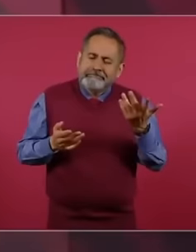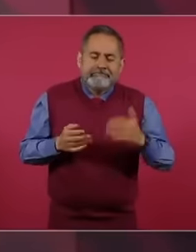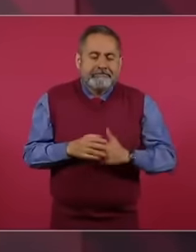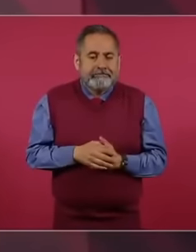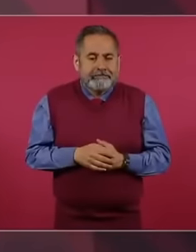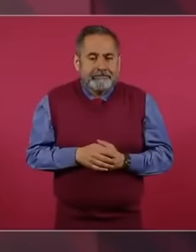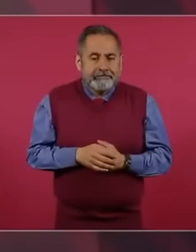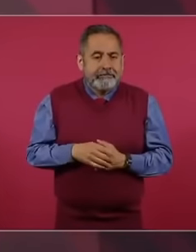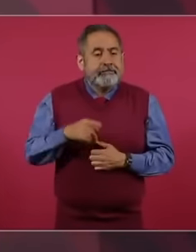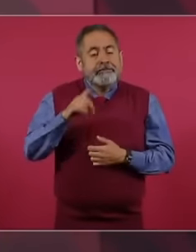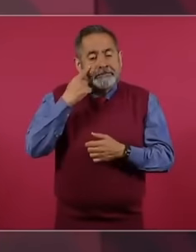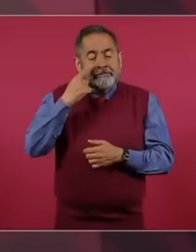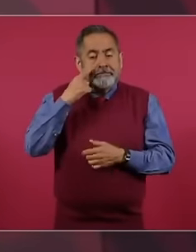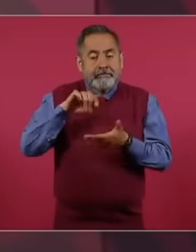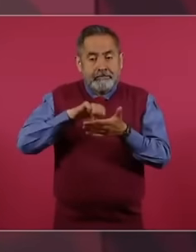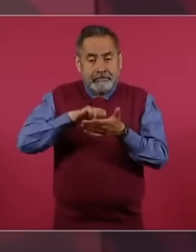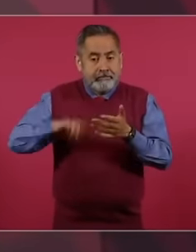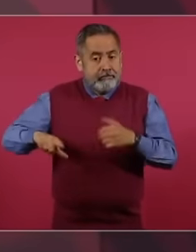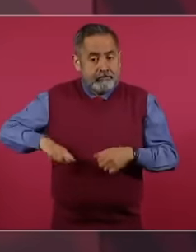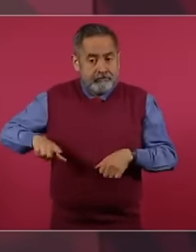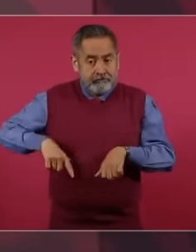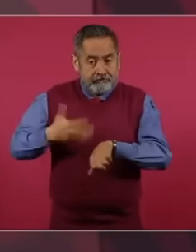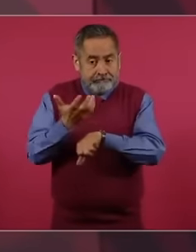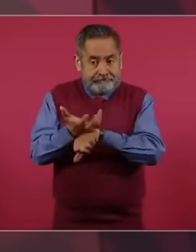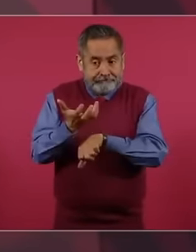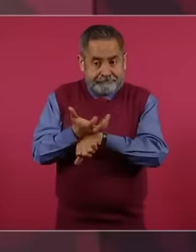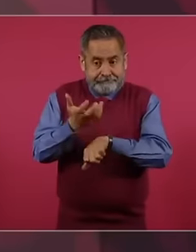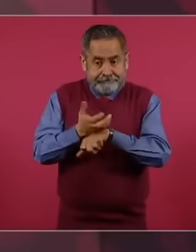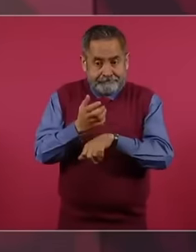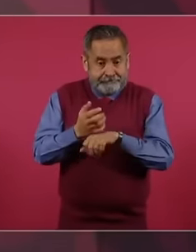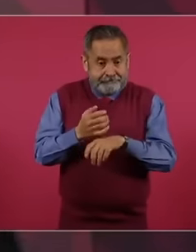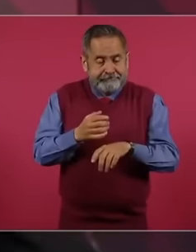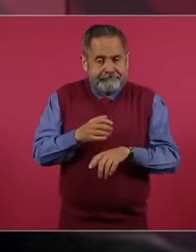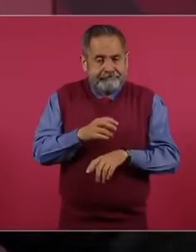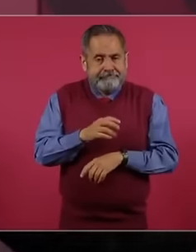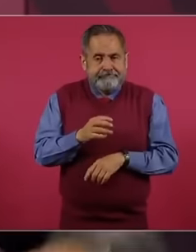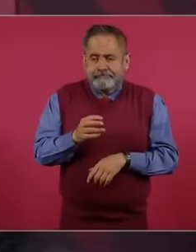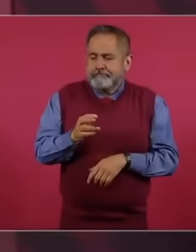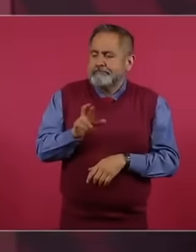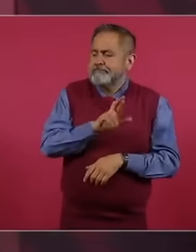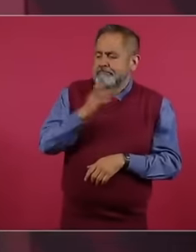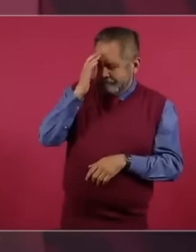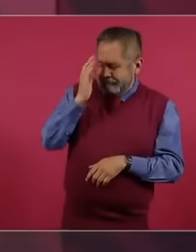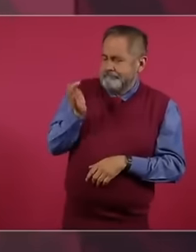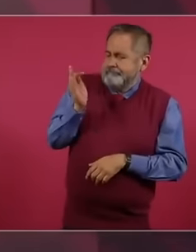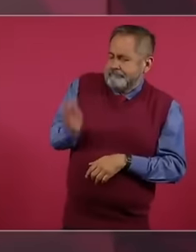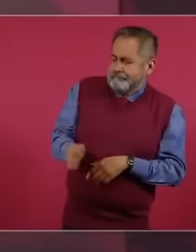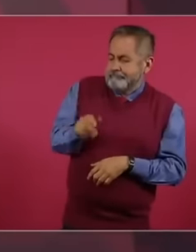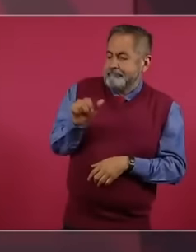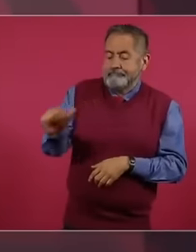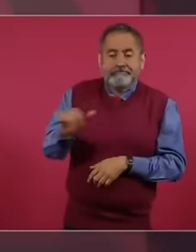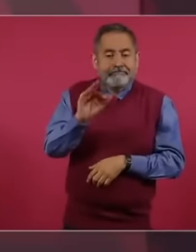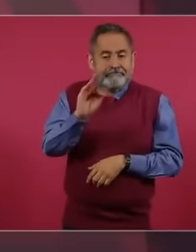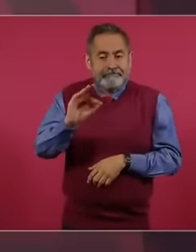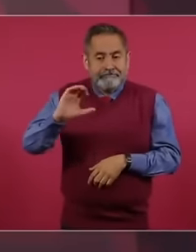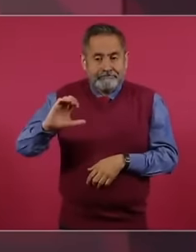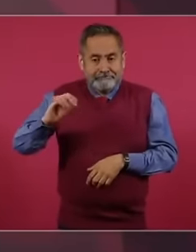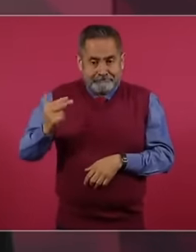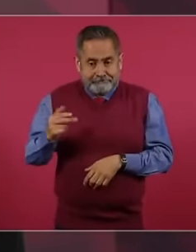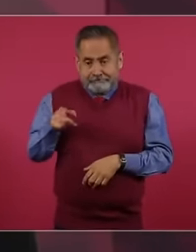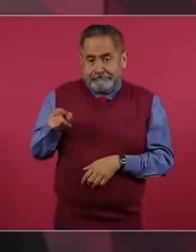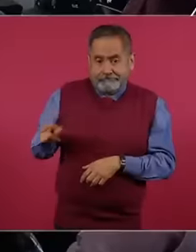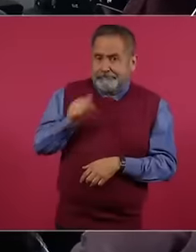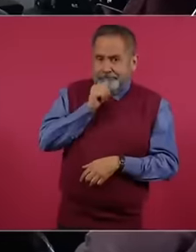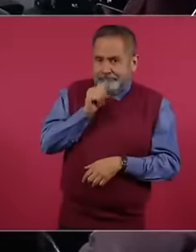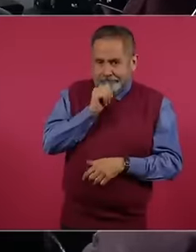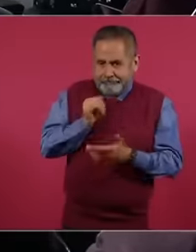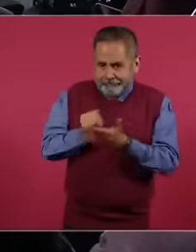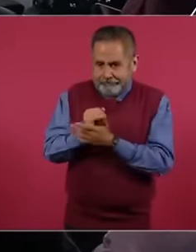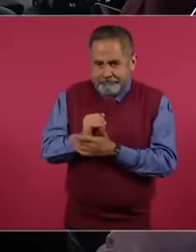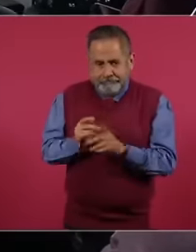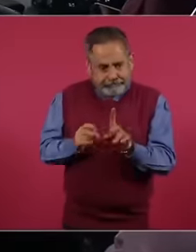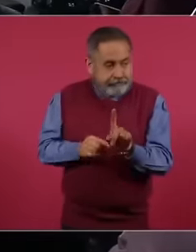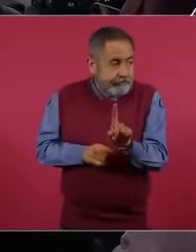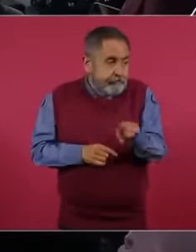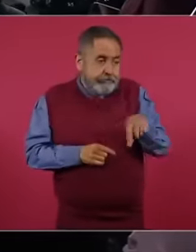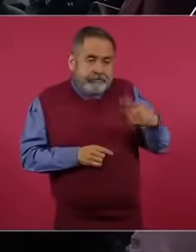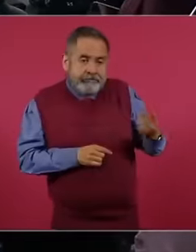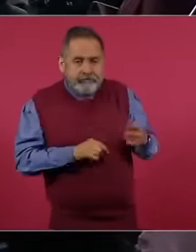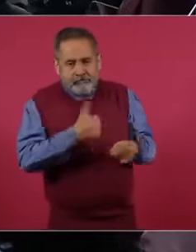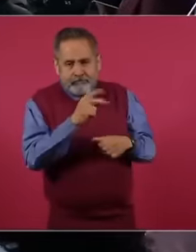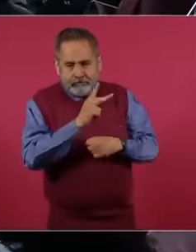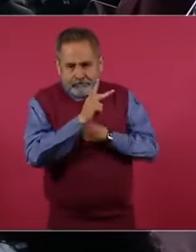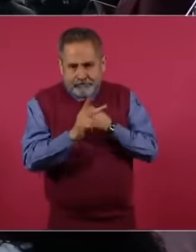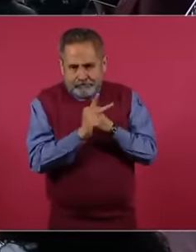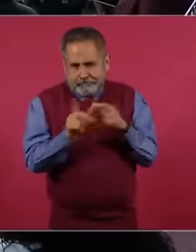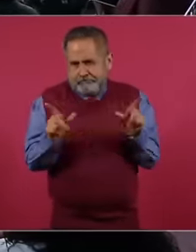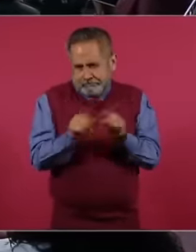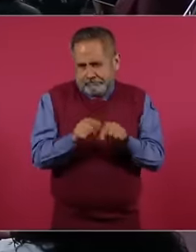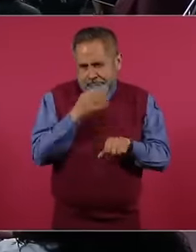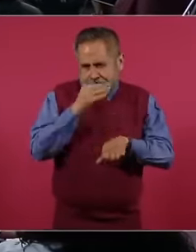United States government recognized Calderón, that government that I am not going to mention because one